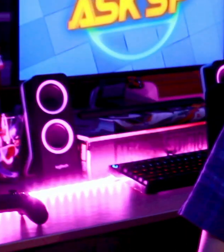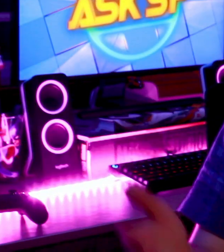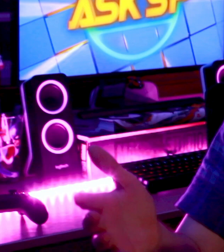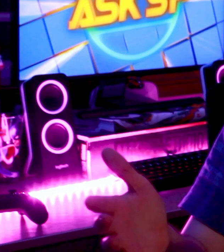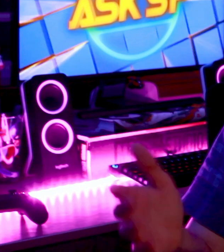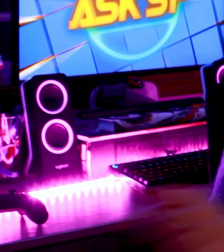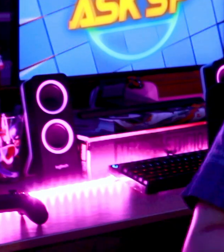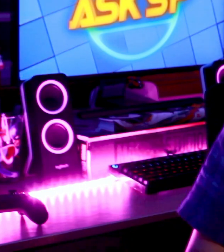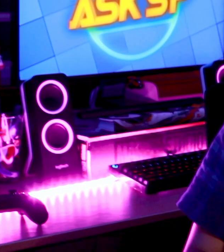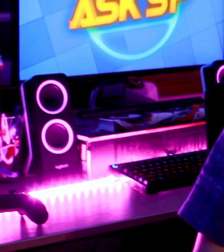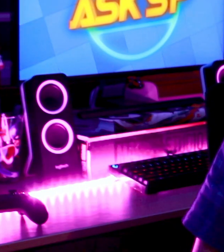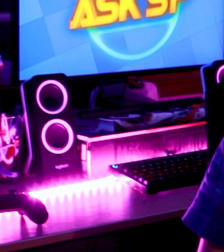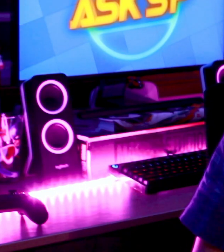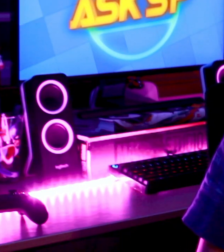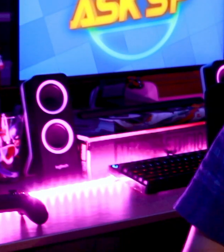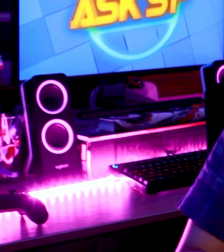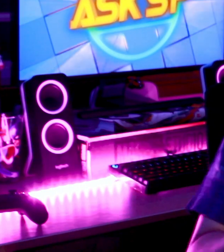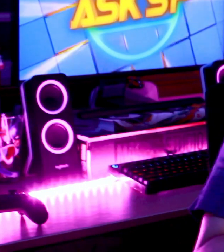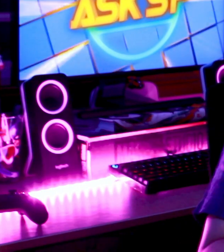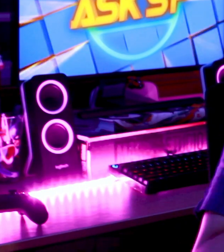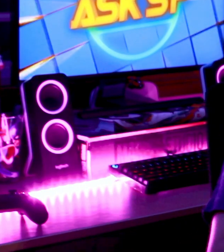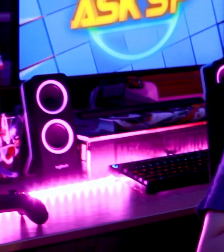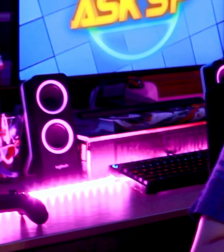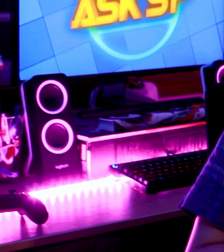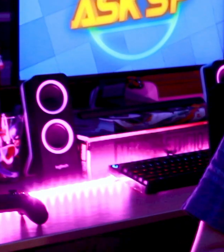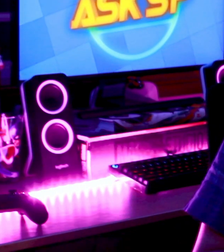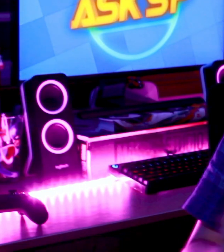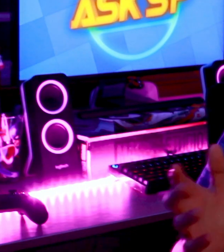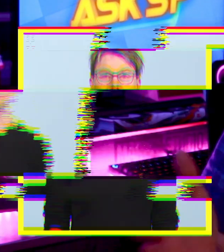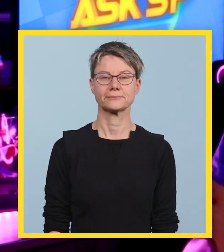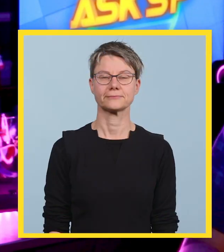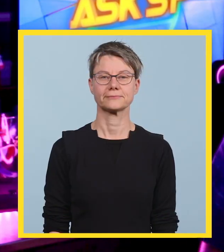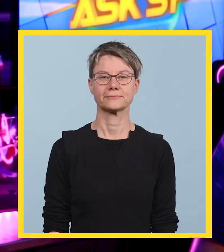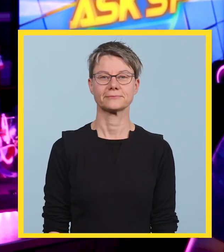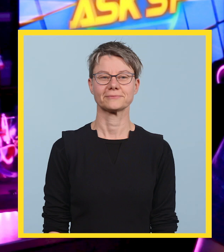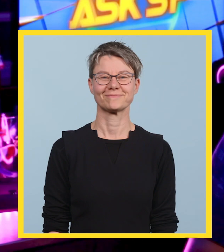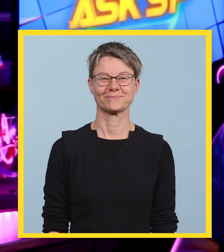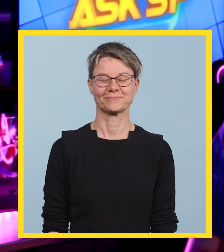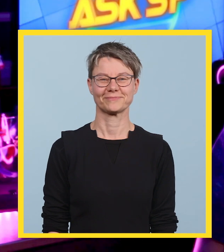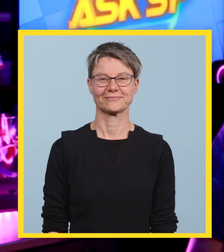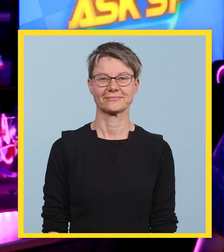Thanks so much for the great video, Amy. And to answer your question, we've enlisted the help of Tanya, an Auslan interpreter.